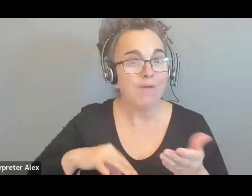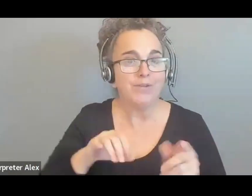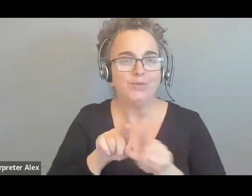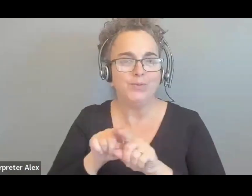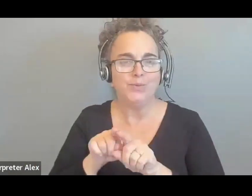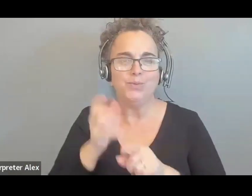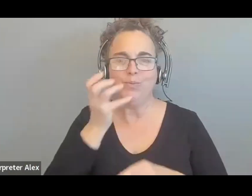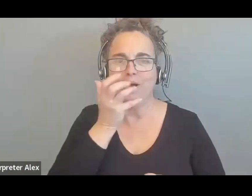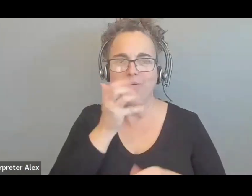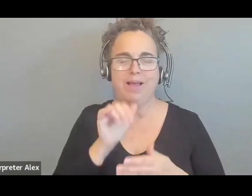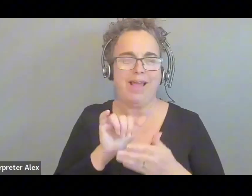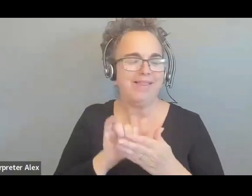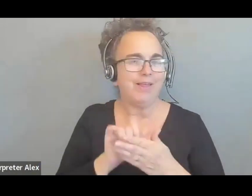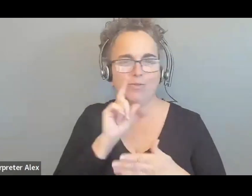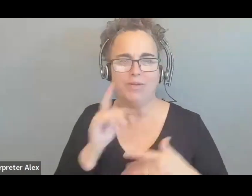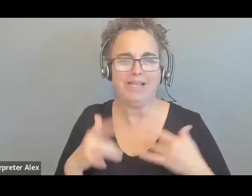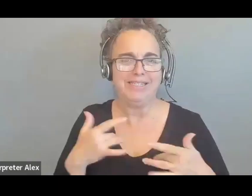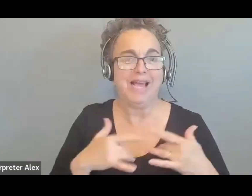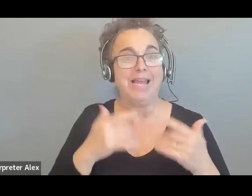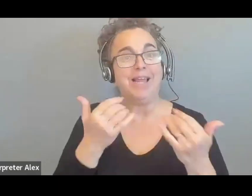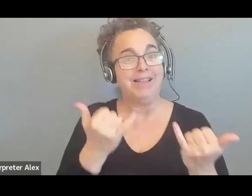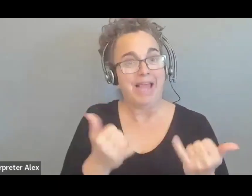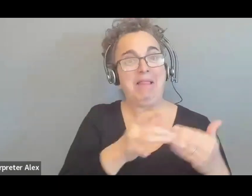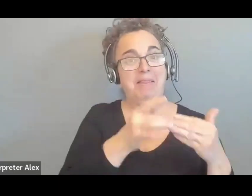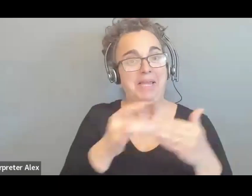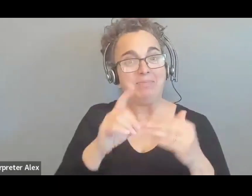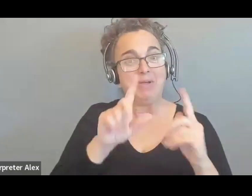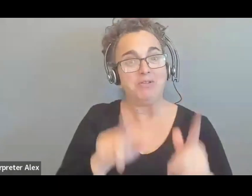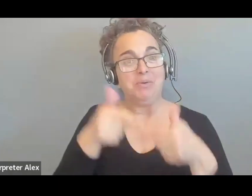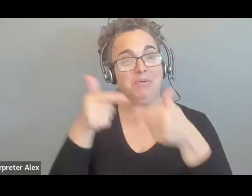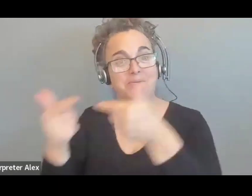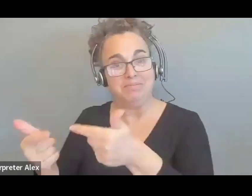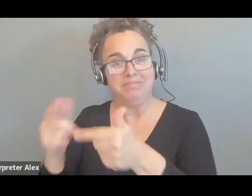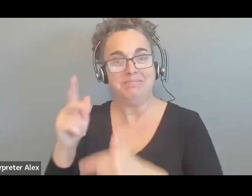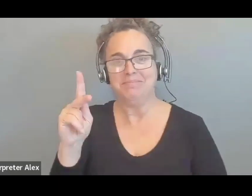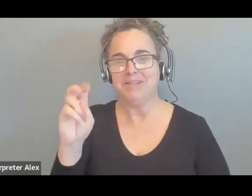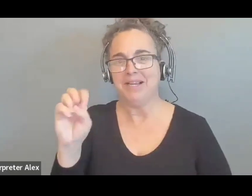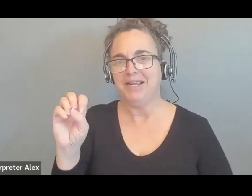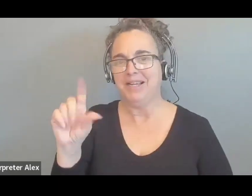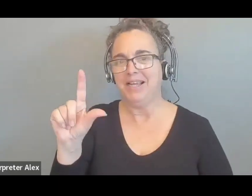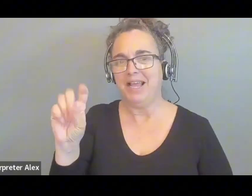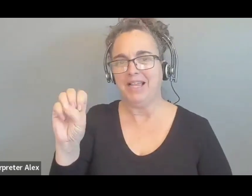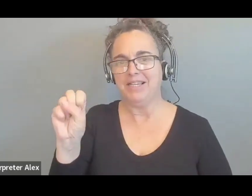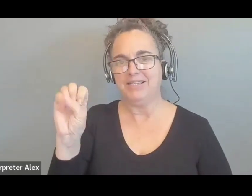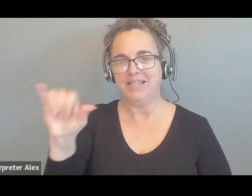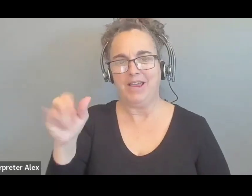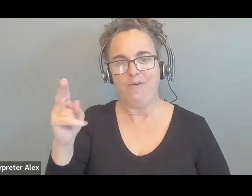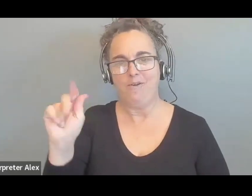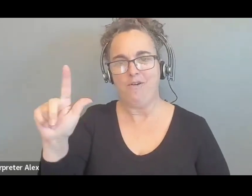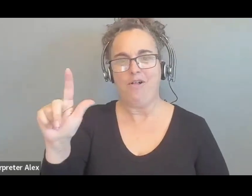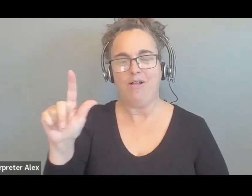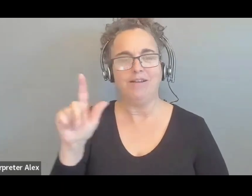which leads me to Kelsey Hall. Kelsey is the Senior Director of User Experience